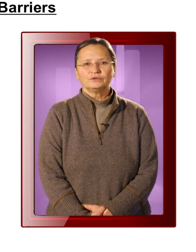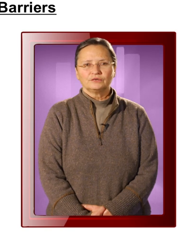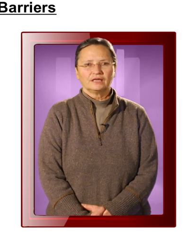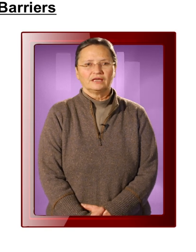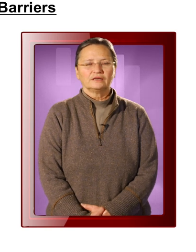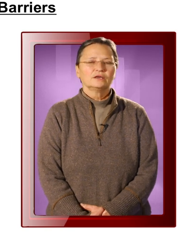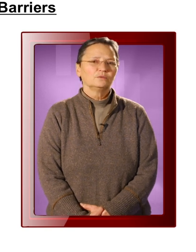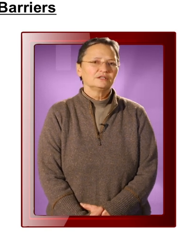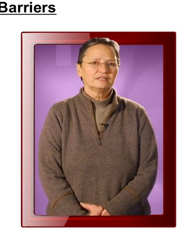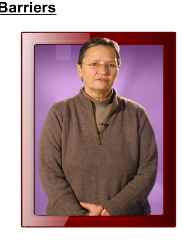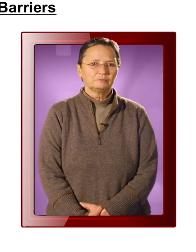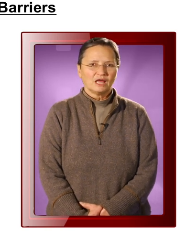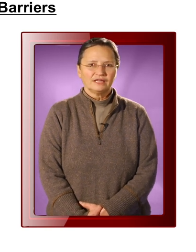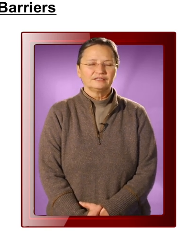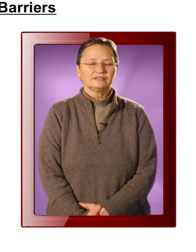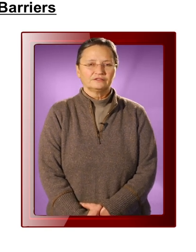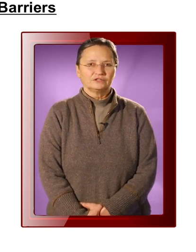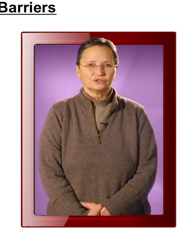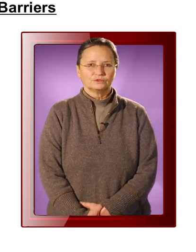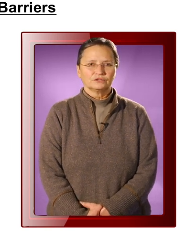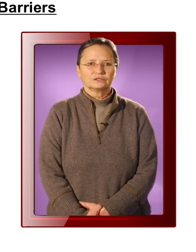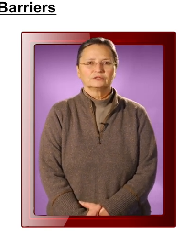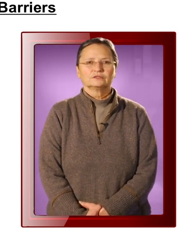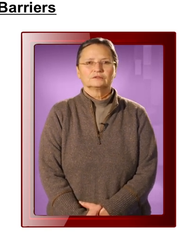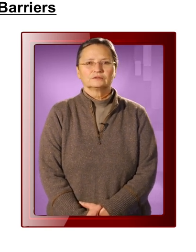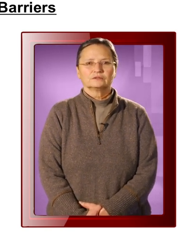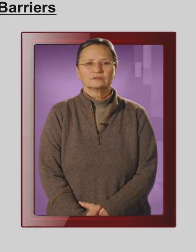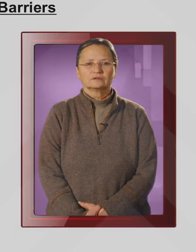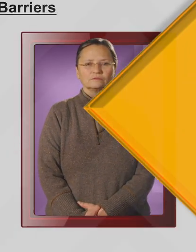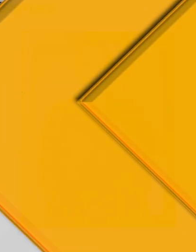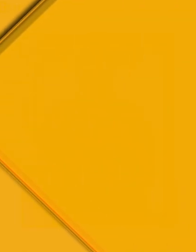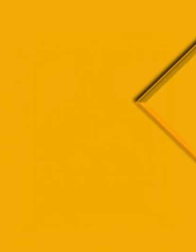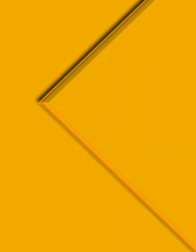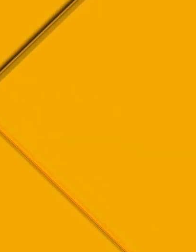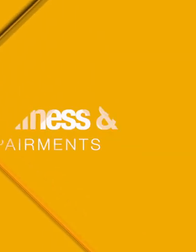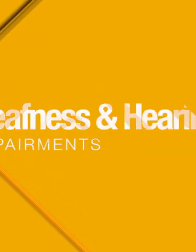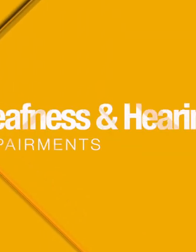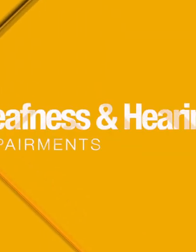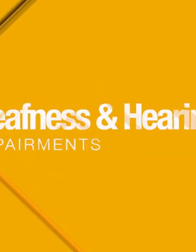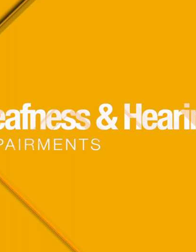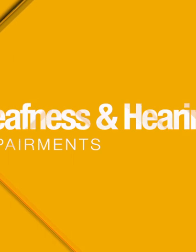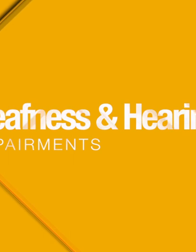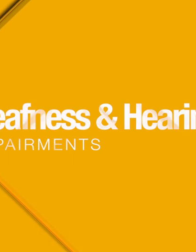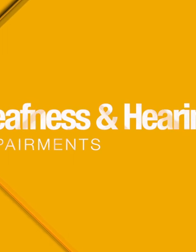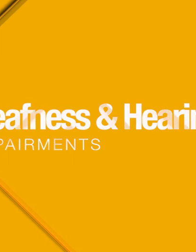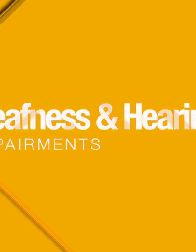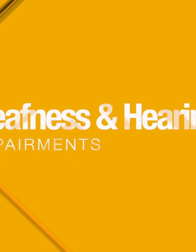you communicate with deaf/blind individuals.